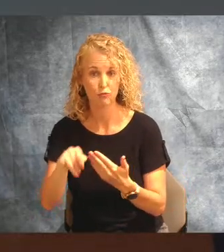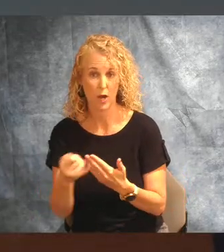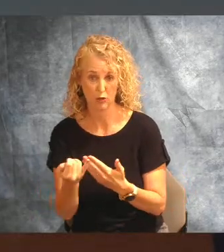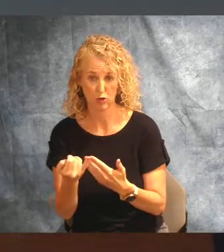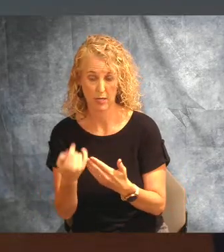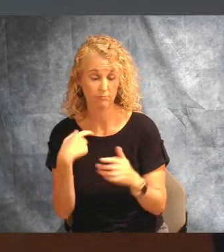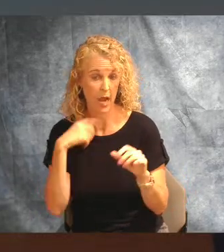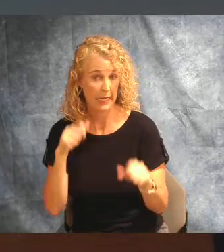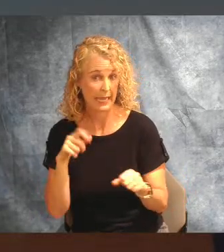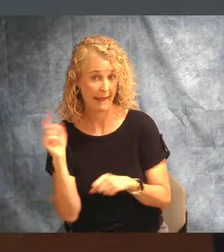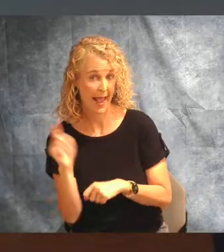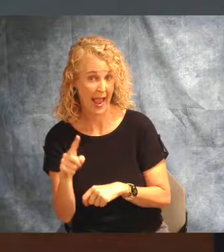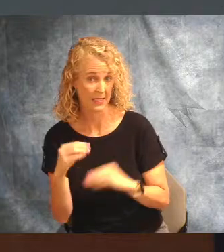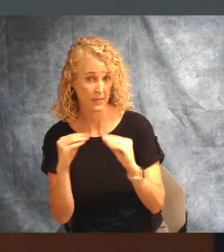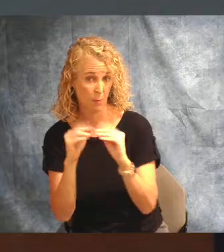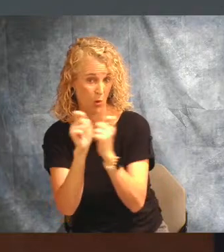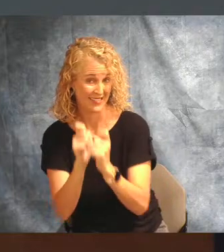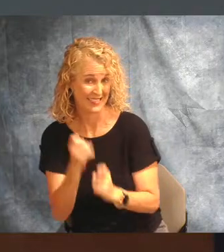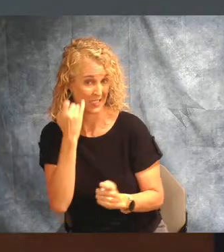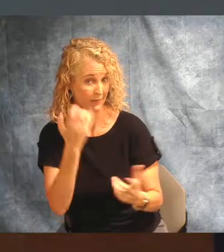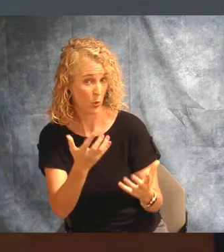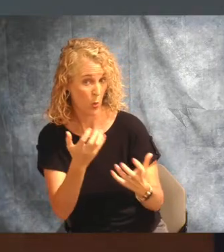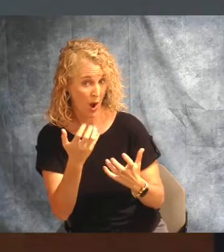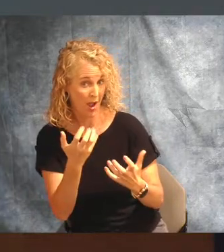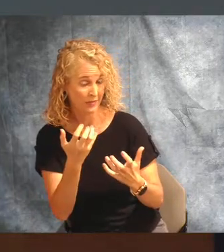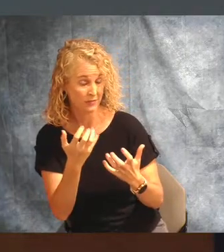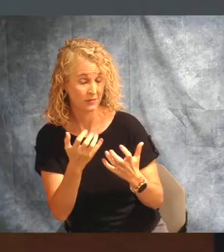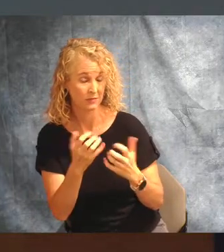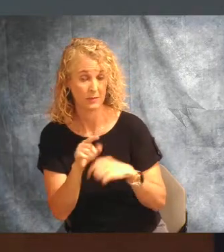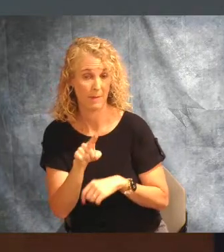follow up with the clerk for some more information on the status of the program, but that was what